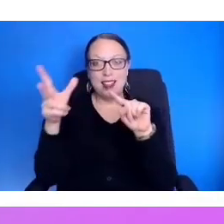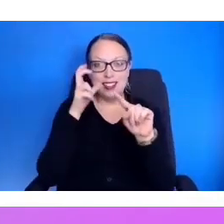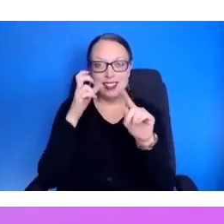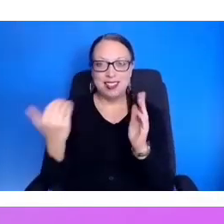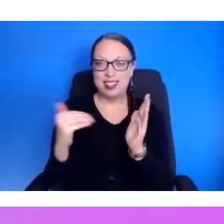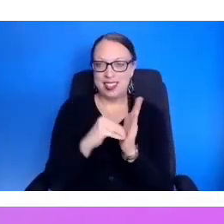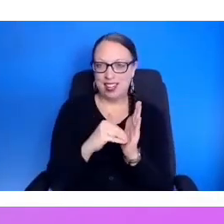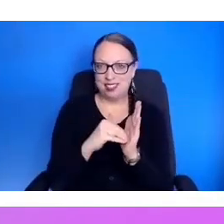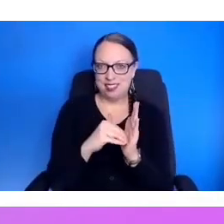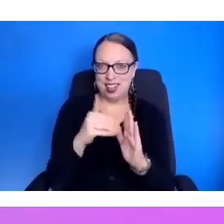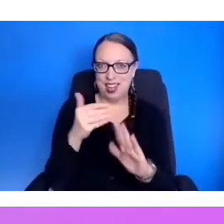next time around the cycle.